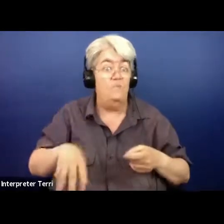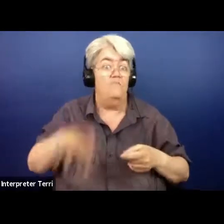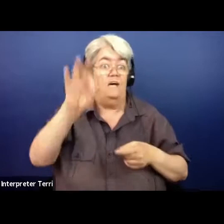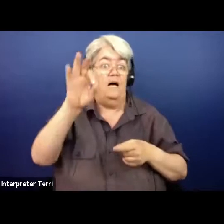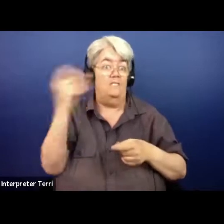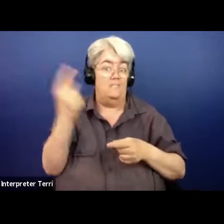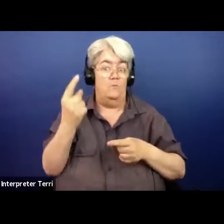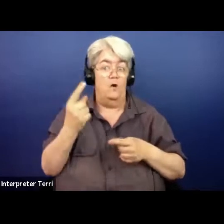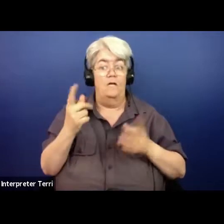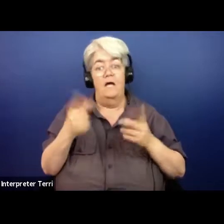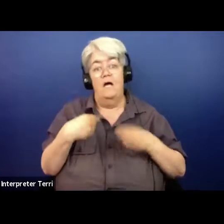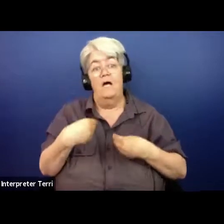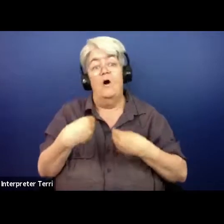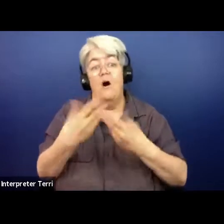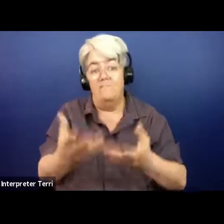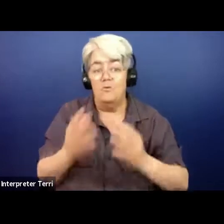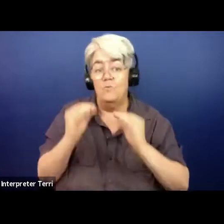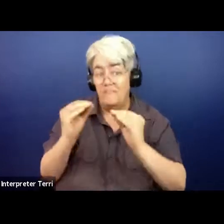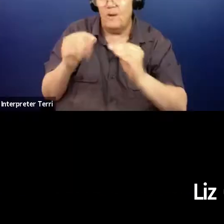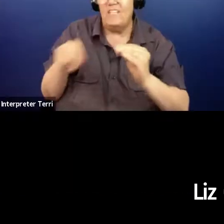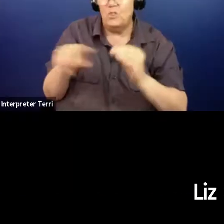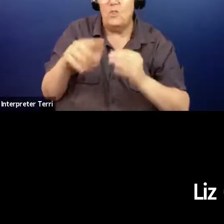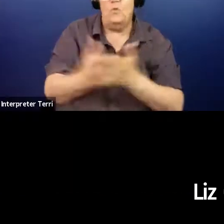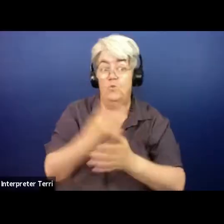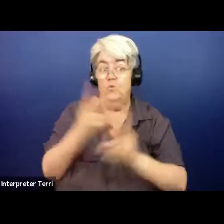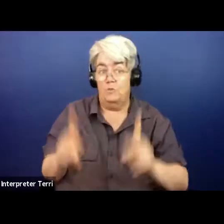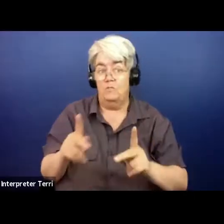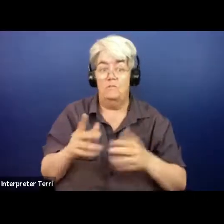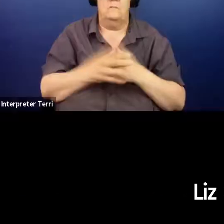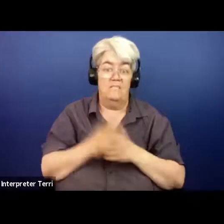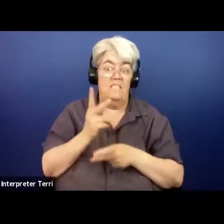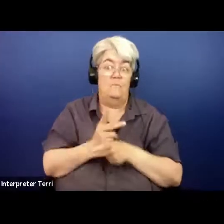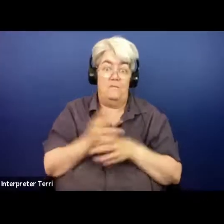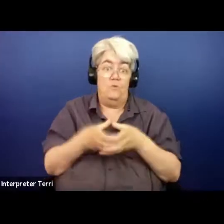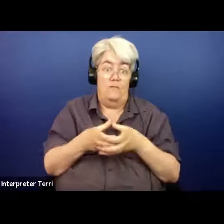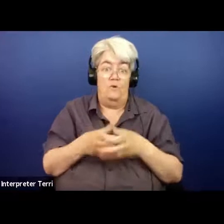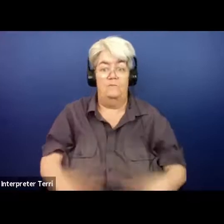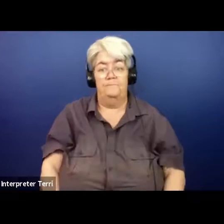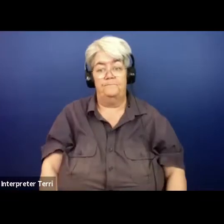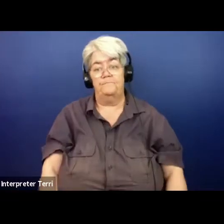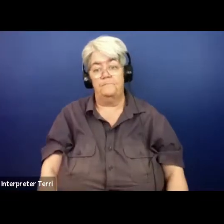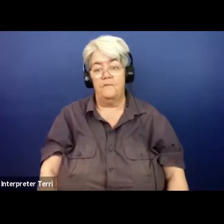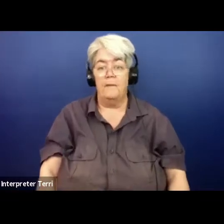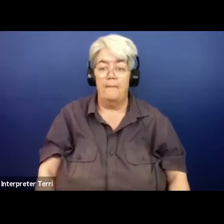refreshers and try to keep everything in tact.